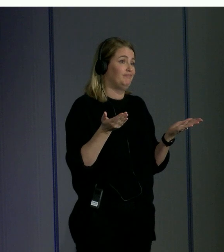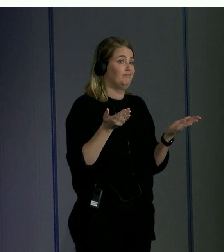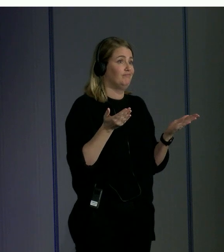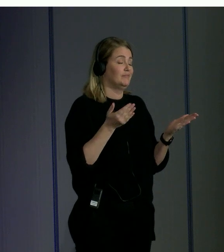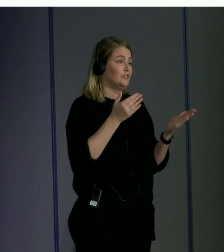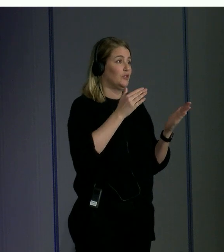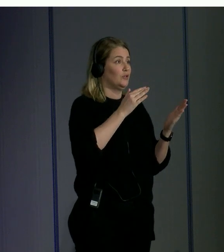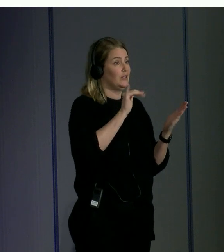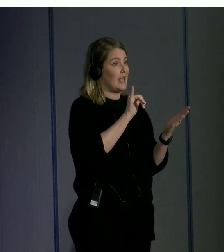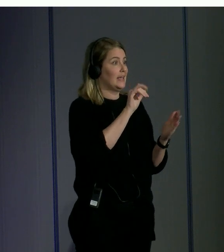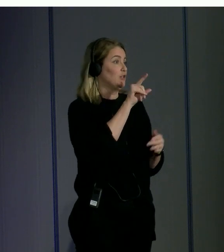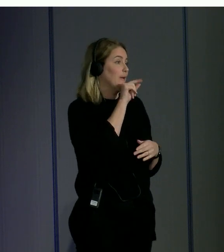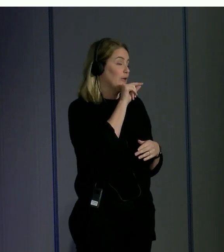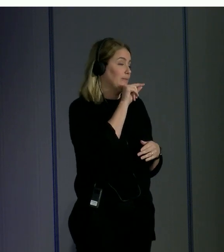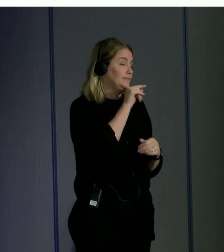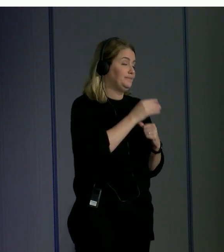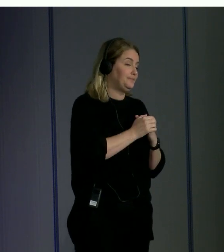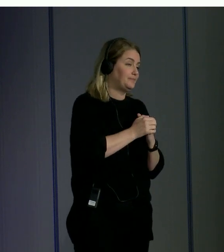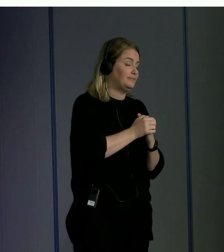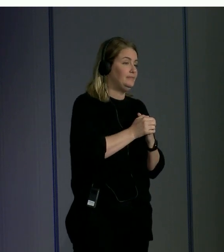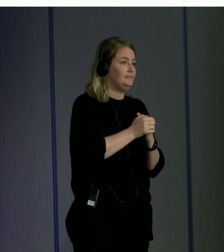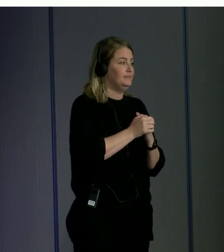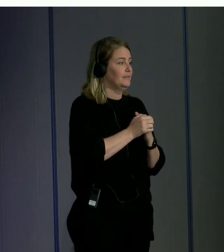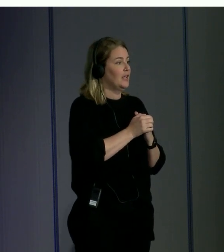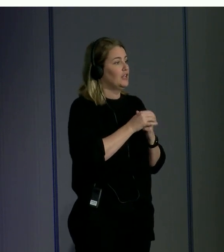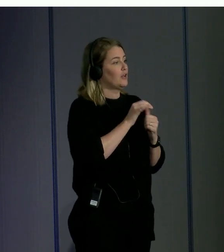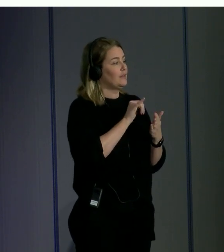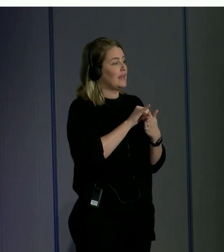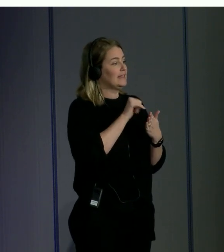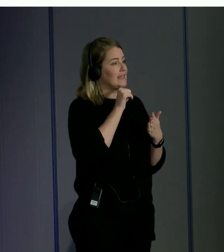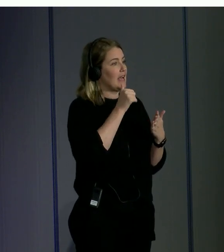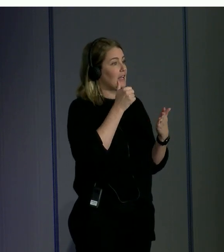network like Twitter. And that's not good or bad.